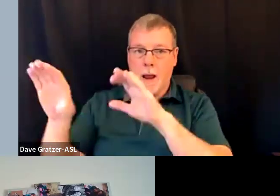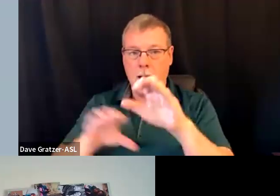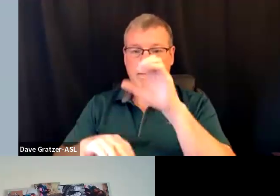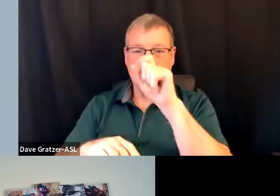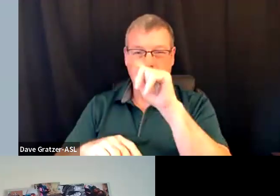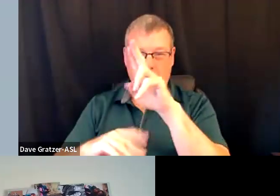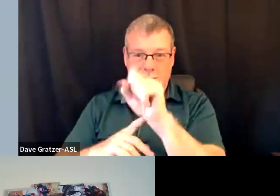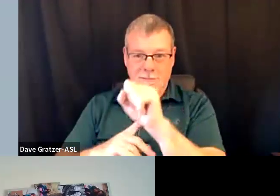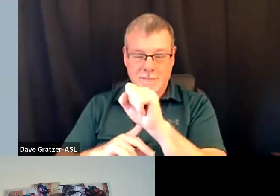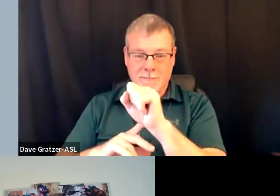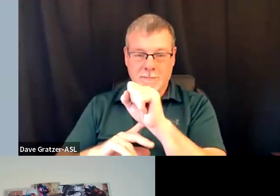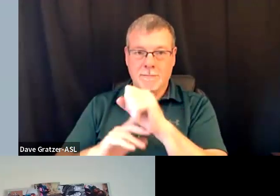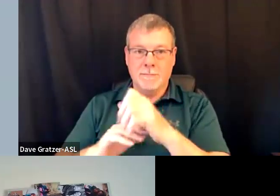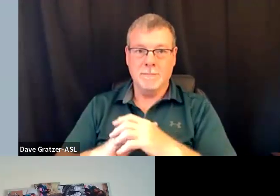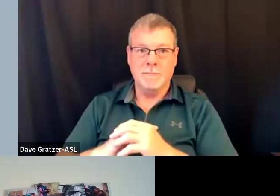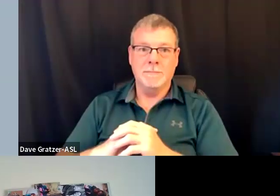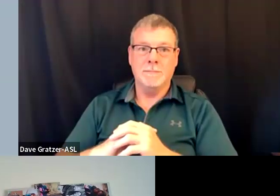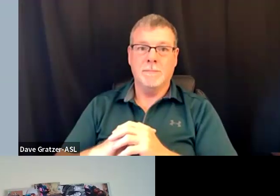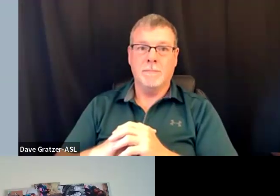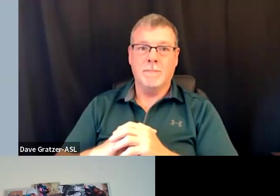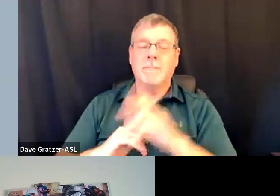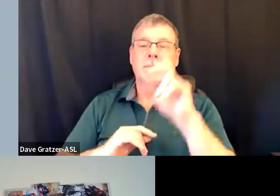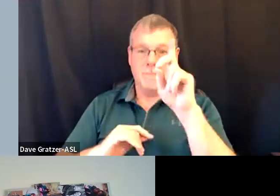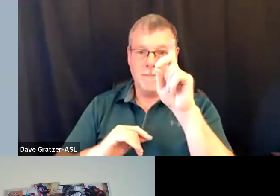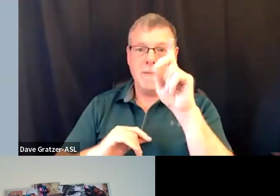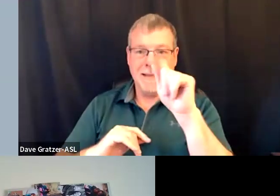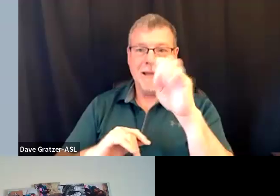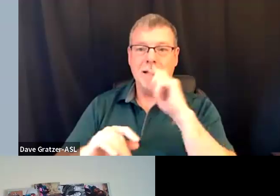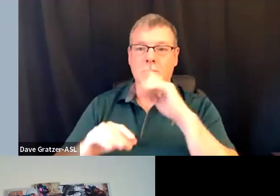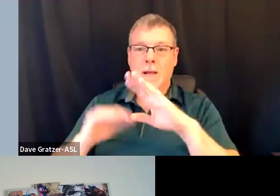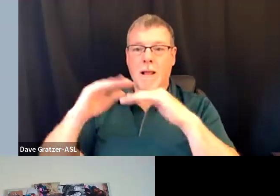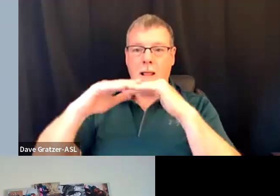So the date has to be less than the report end date,